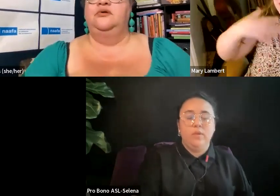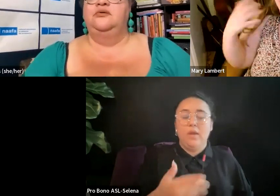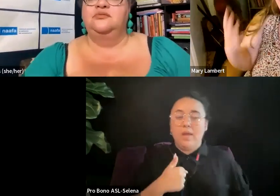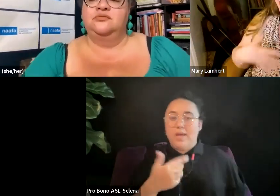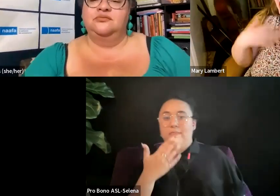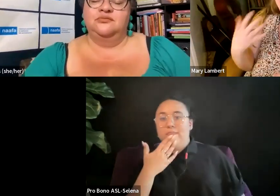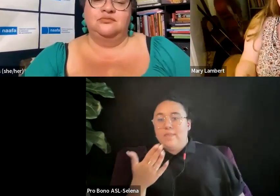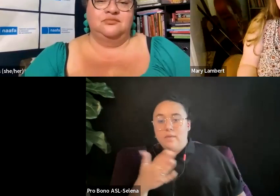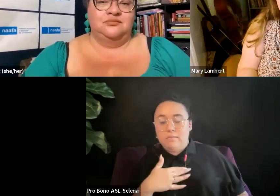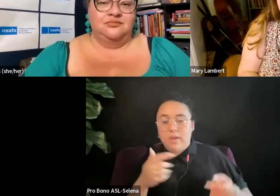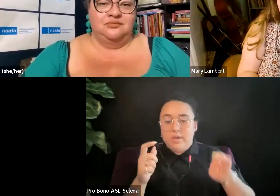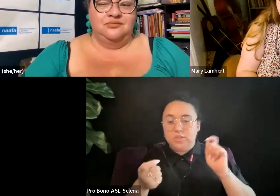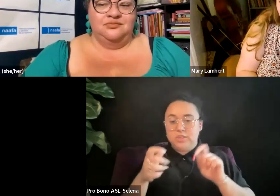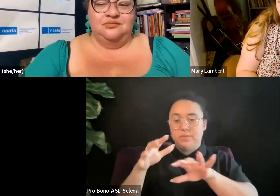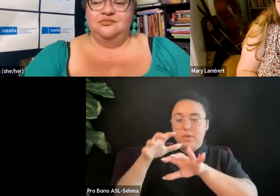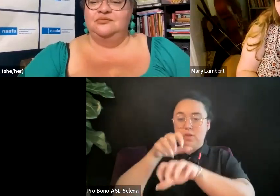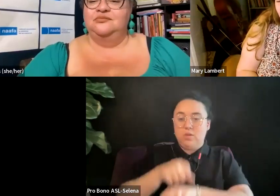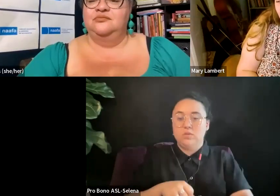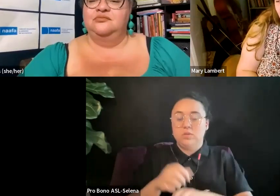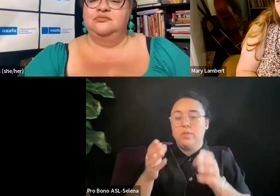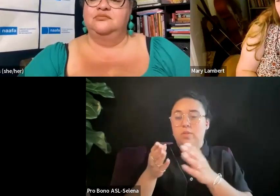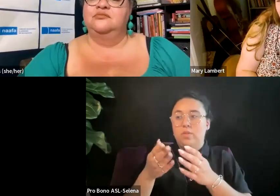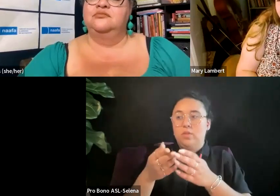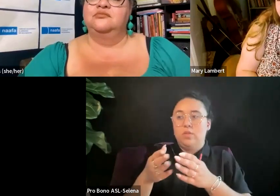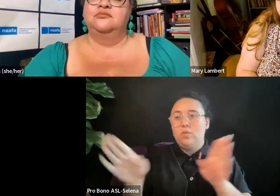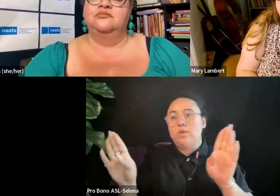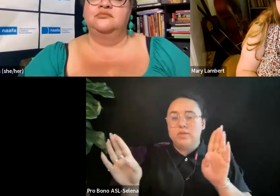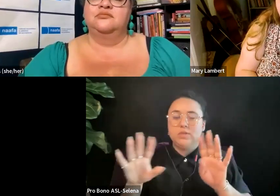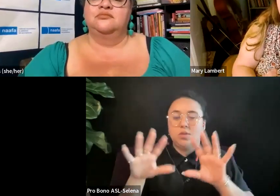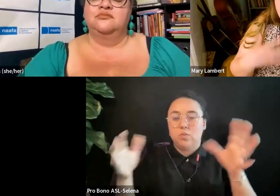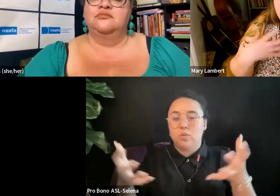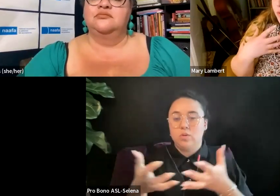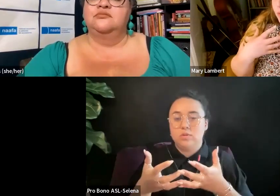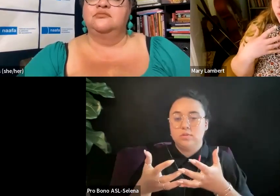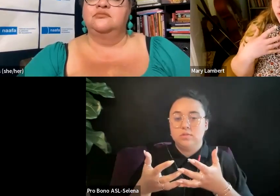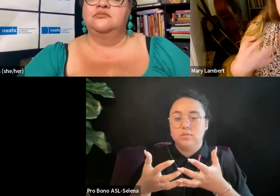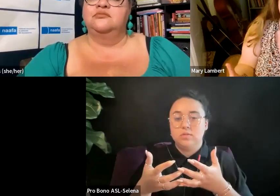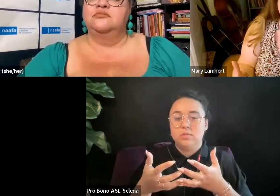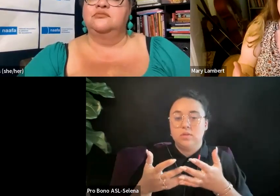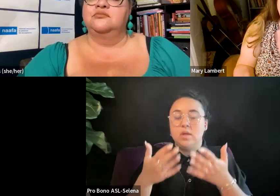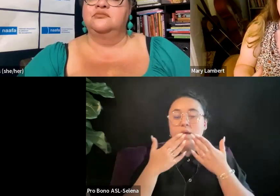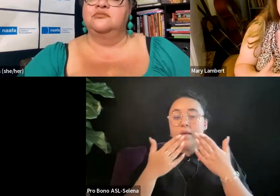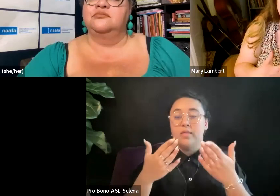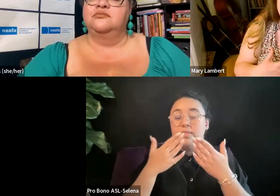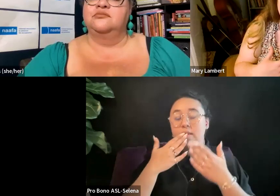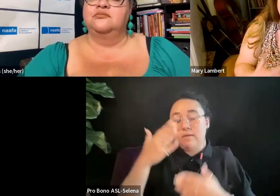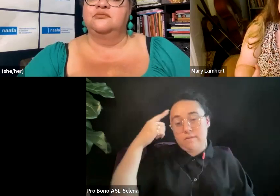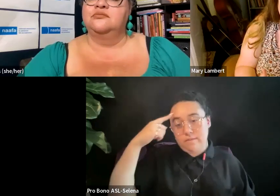my acclimation to the rest of the world, to songwriting and to, to art.